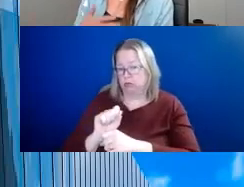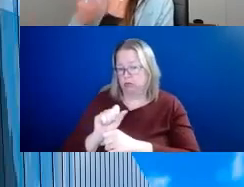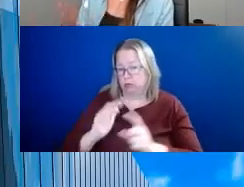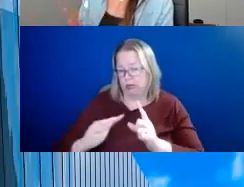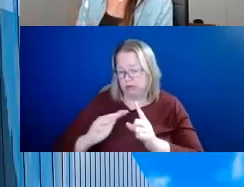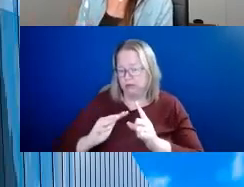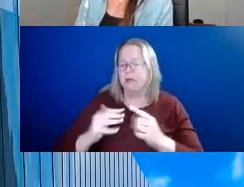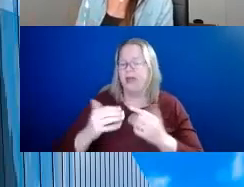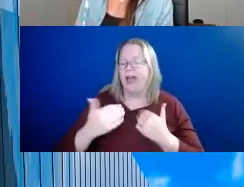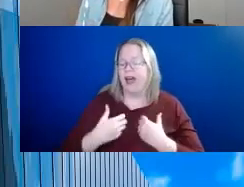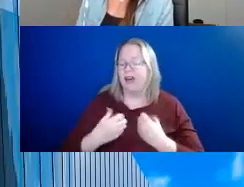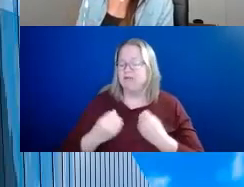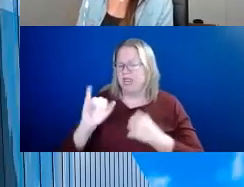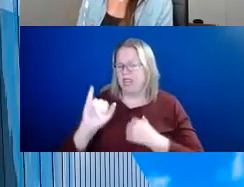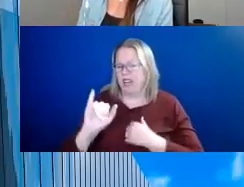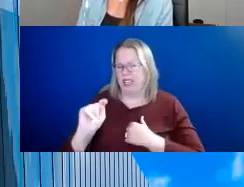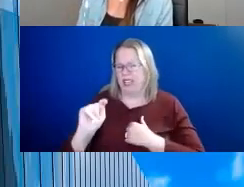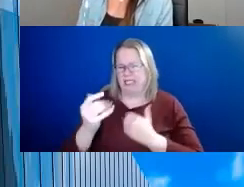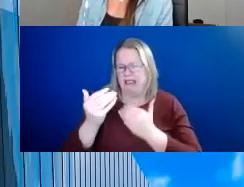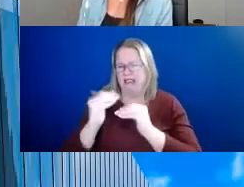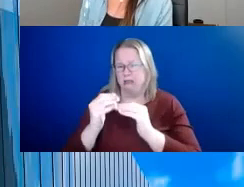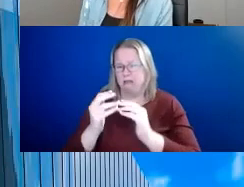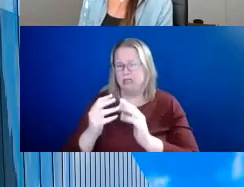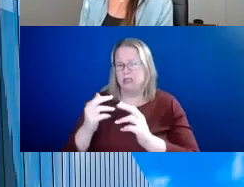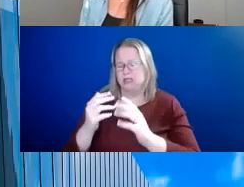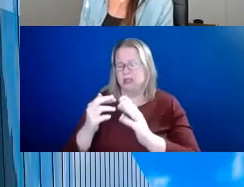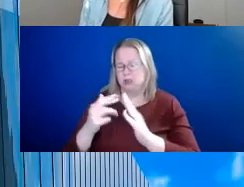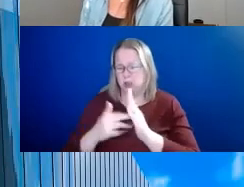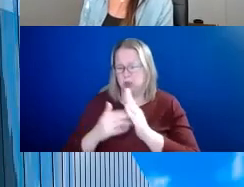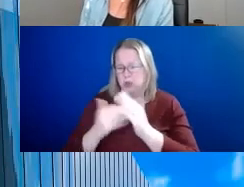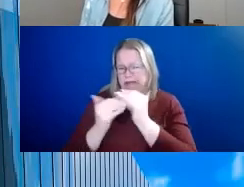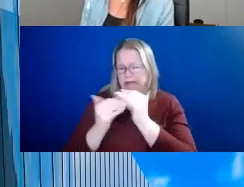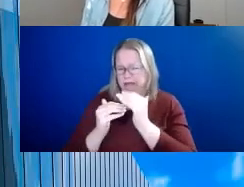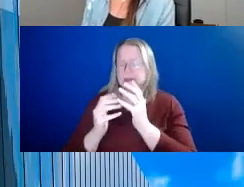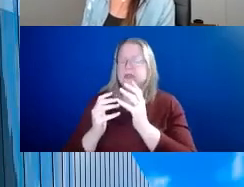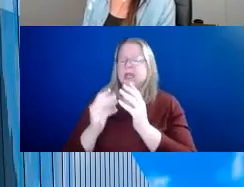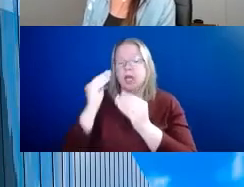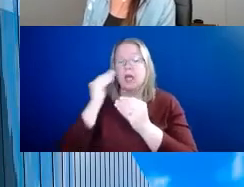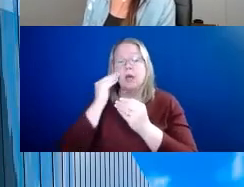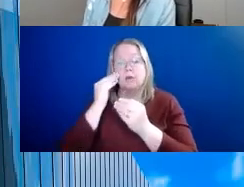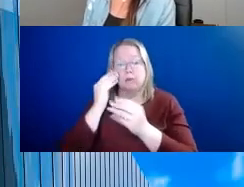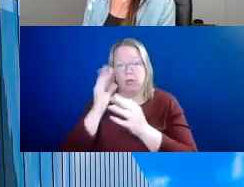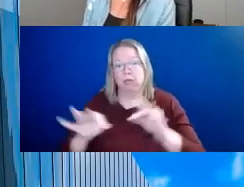IT restrictions, it's going to be very important that you share this information with your IT